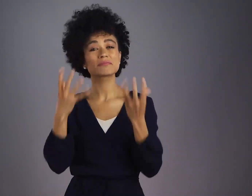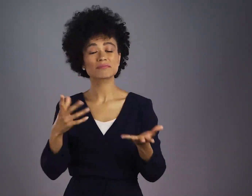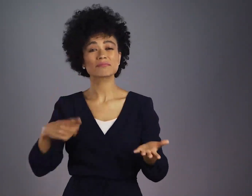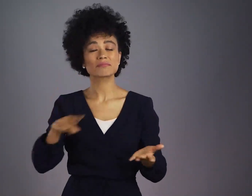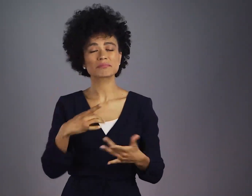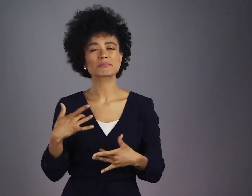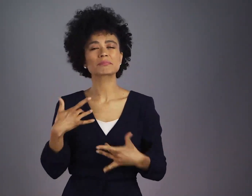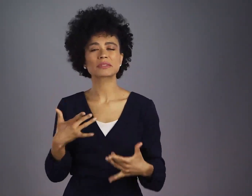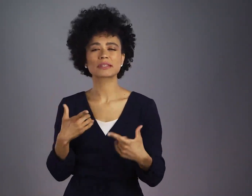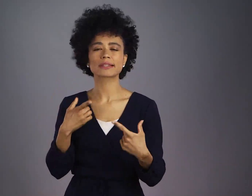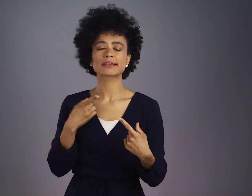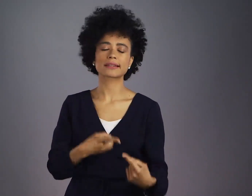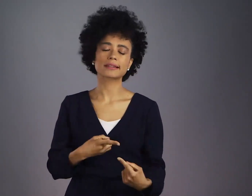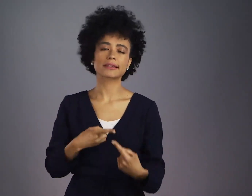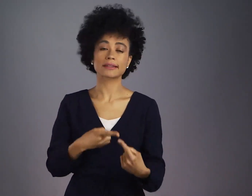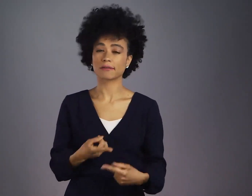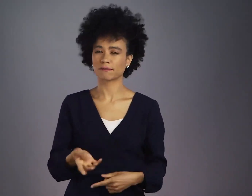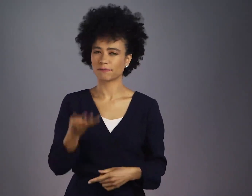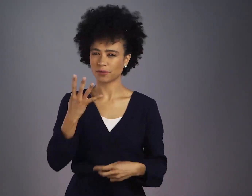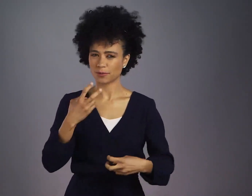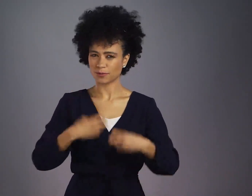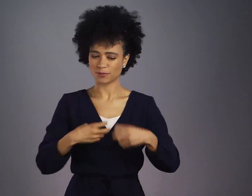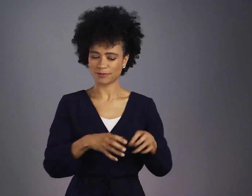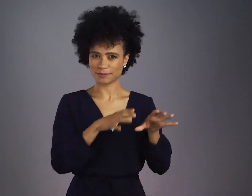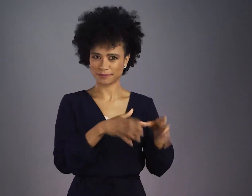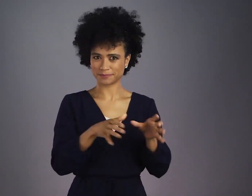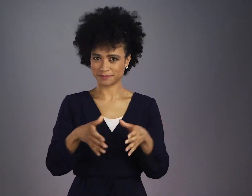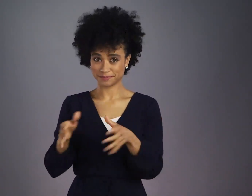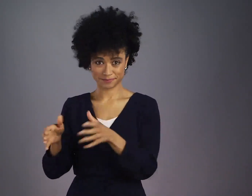The problem with which you struggle usually falls within one of four categories: